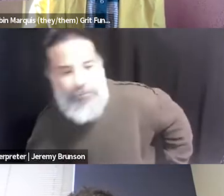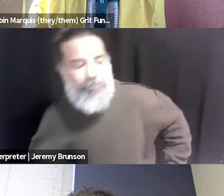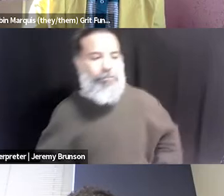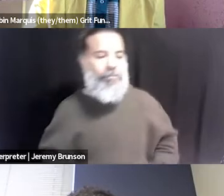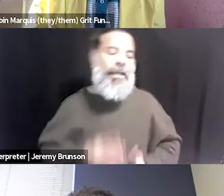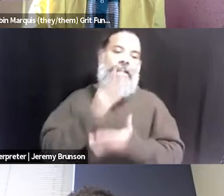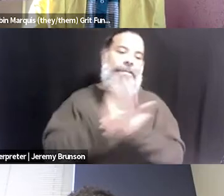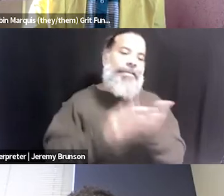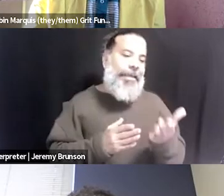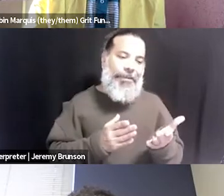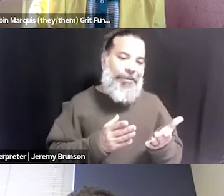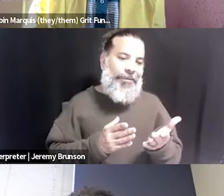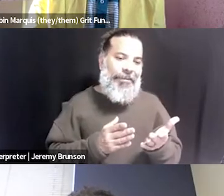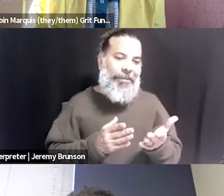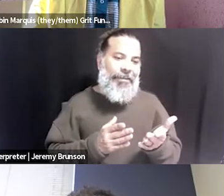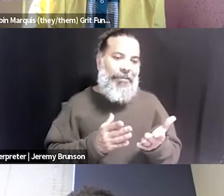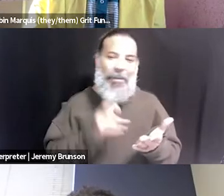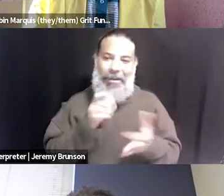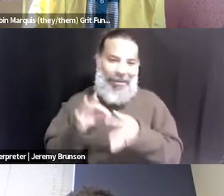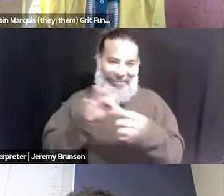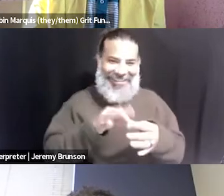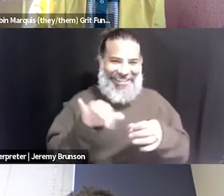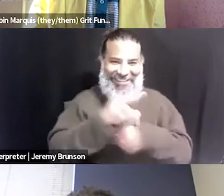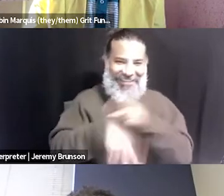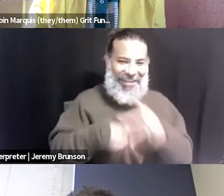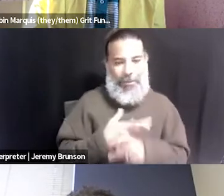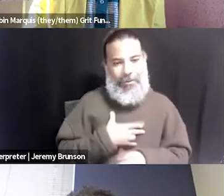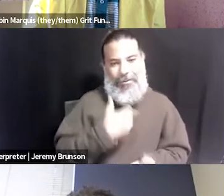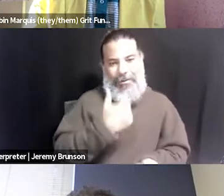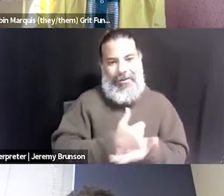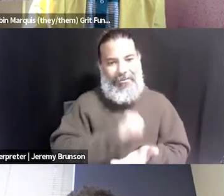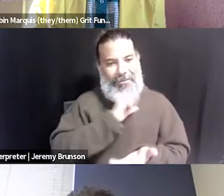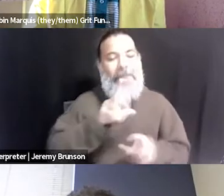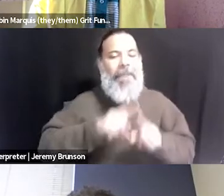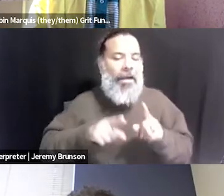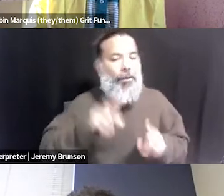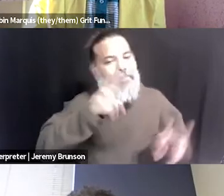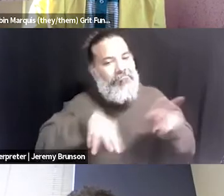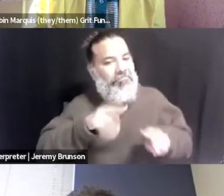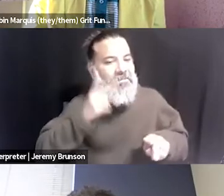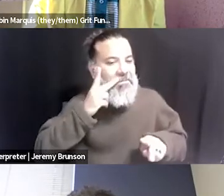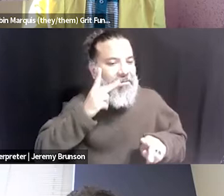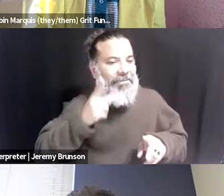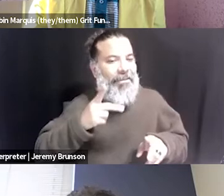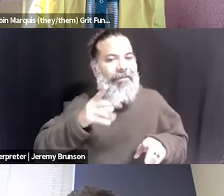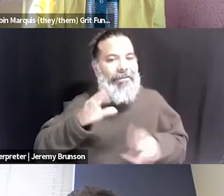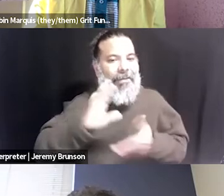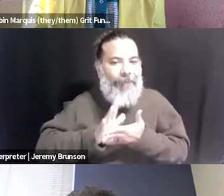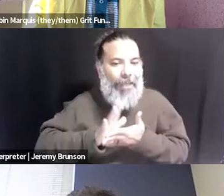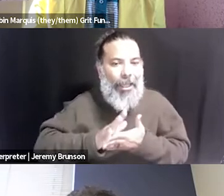If you're not doing something that is like, you know, film programming in a theater might